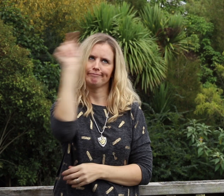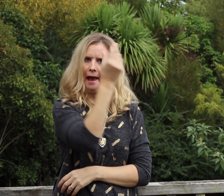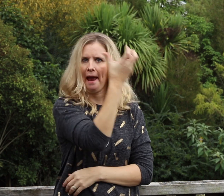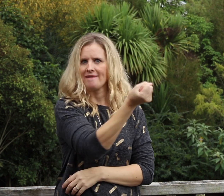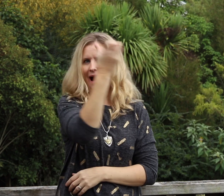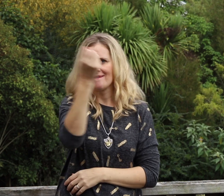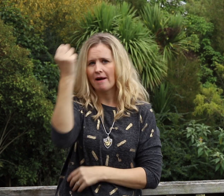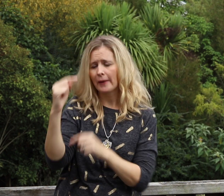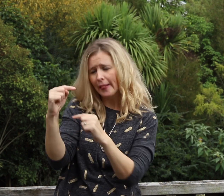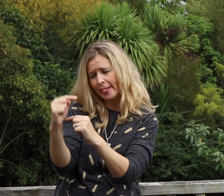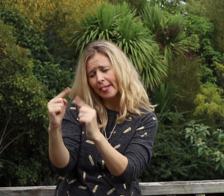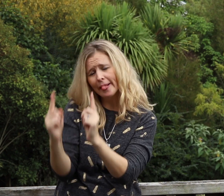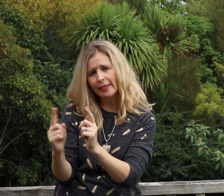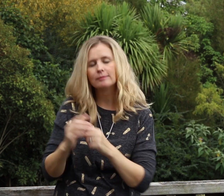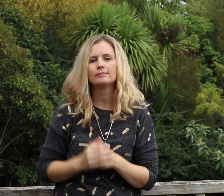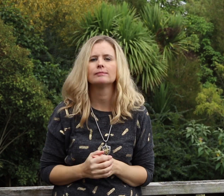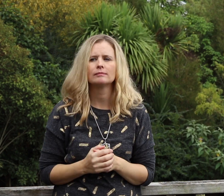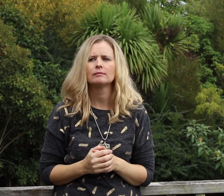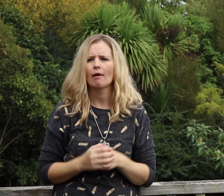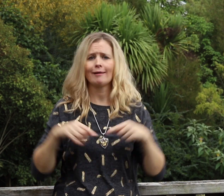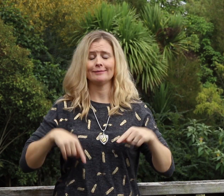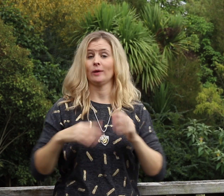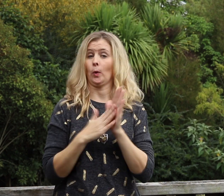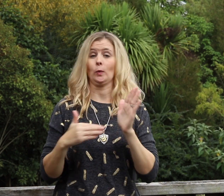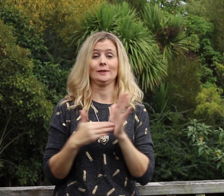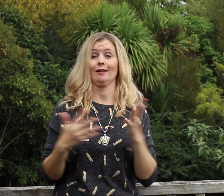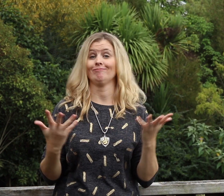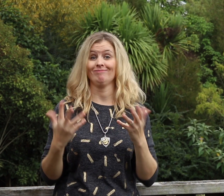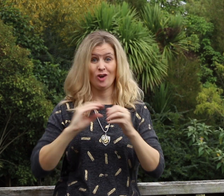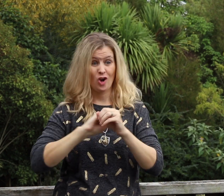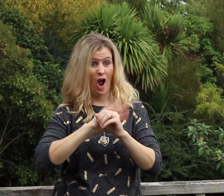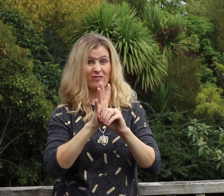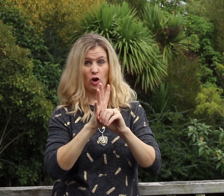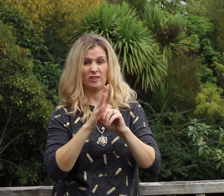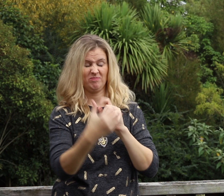there's a smaller screen-box where the interpreter is,